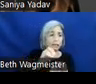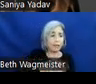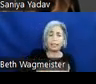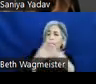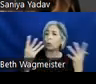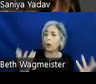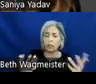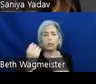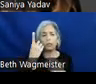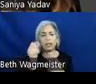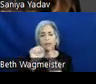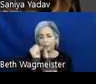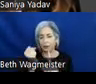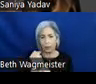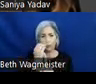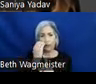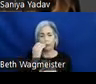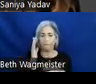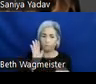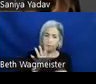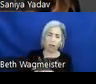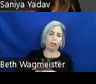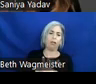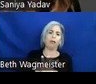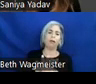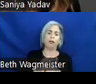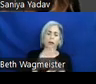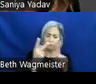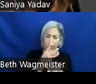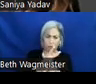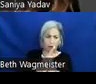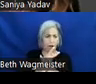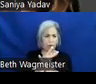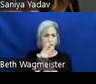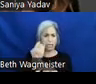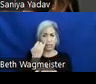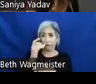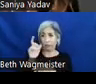was used in. Then which WCAG criteria it also needs and providing recommendations